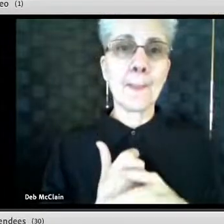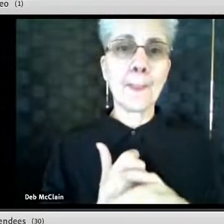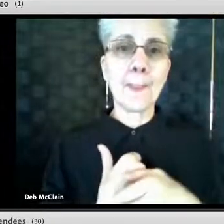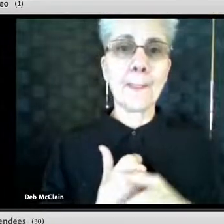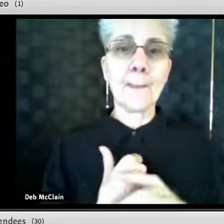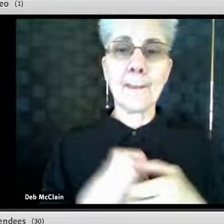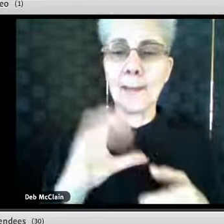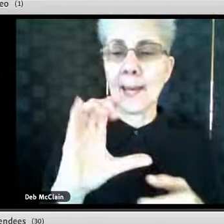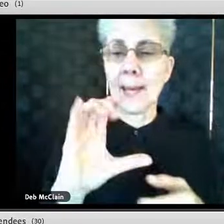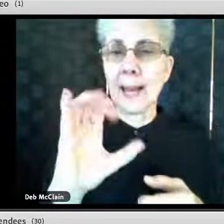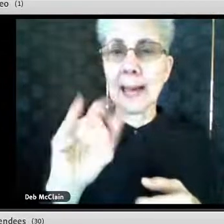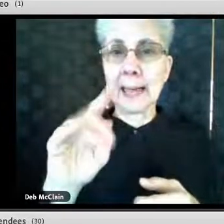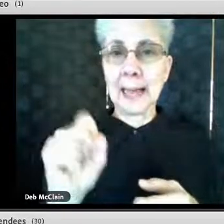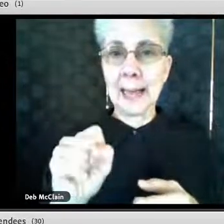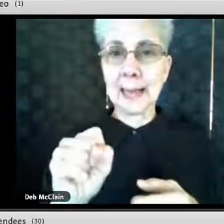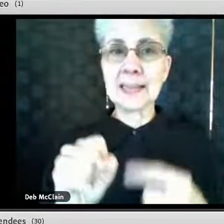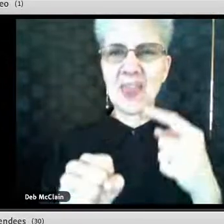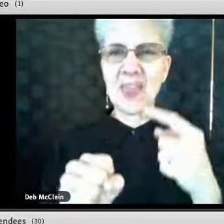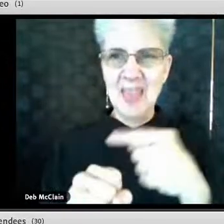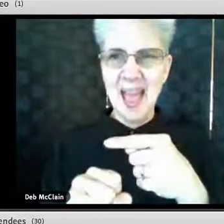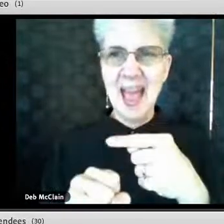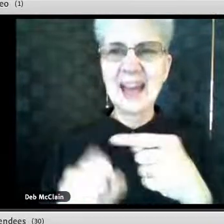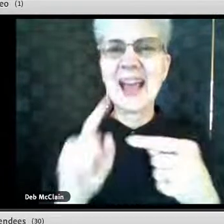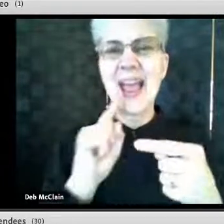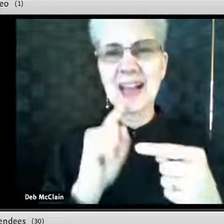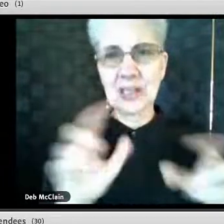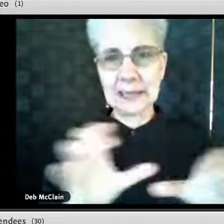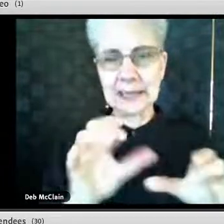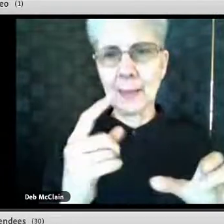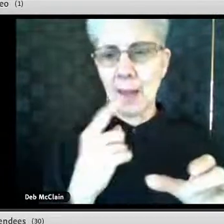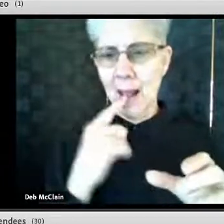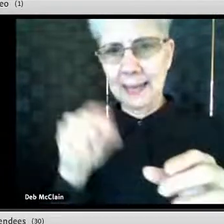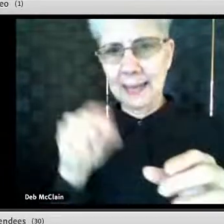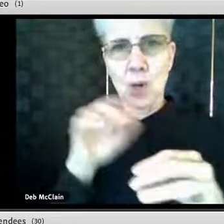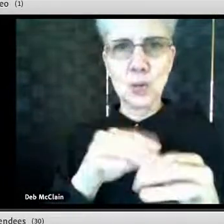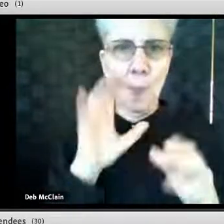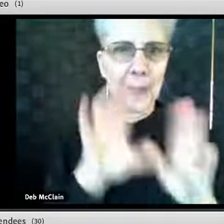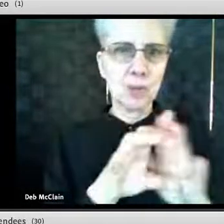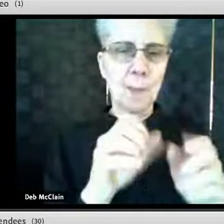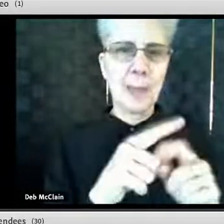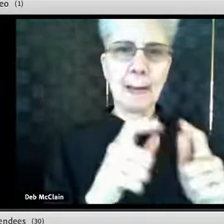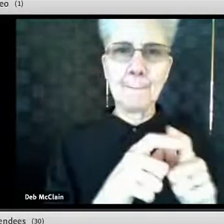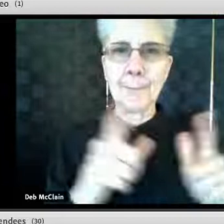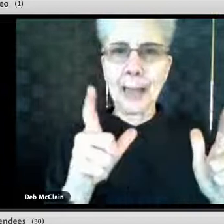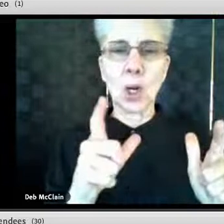Clicks over here, these are I actually did something. I clicked on your picture to make it bigger.